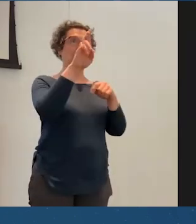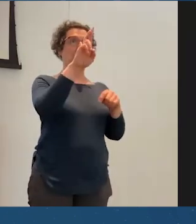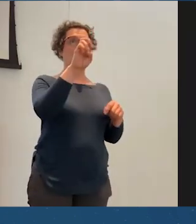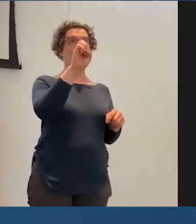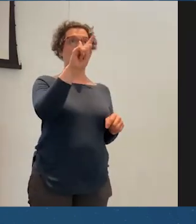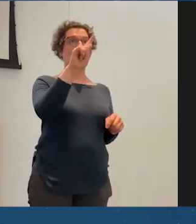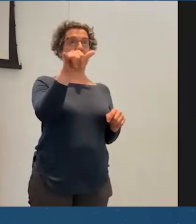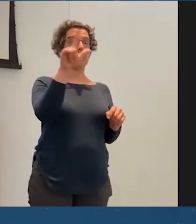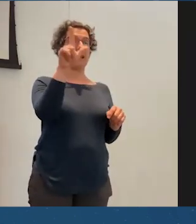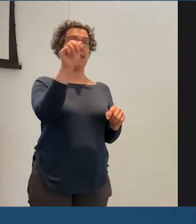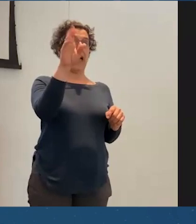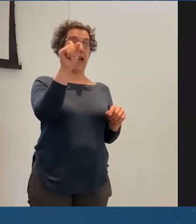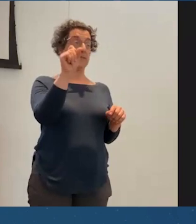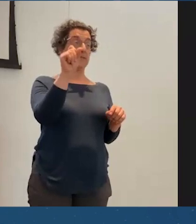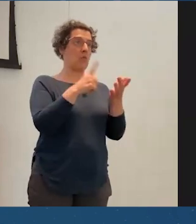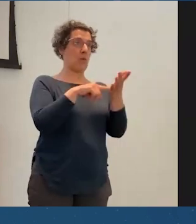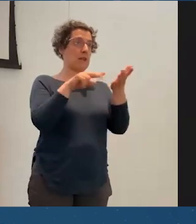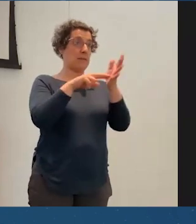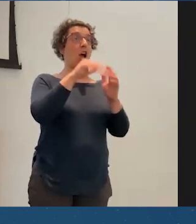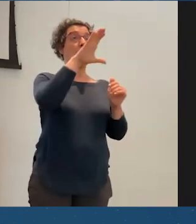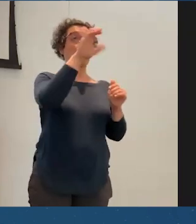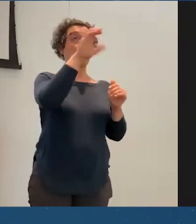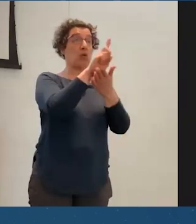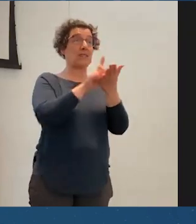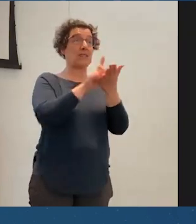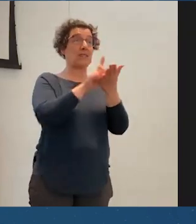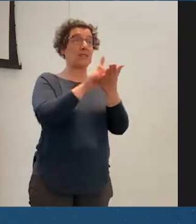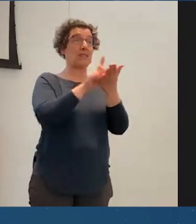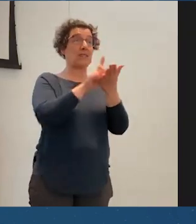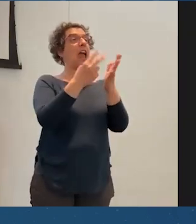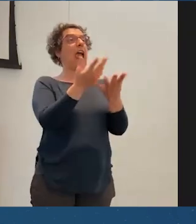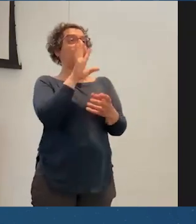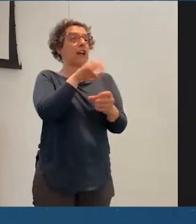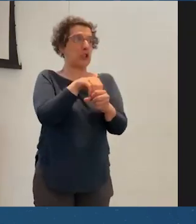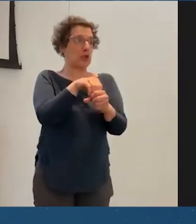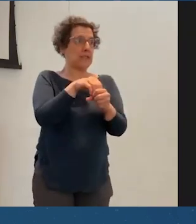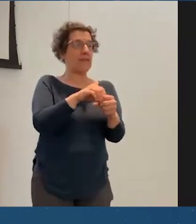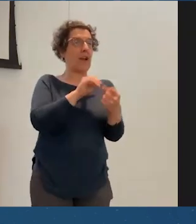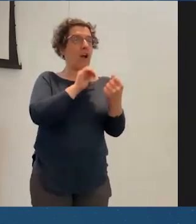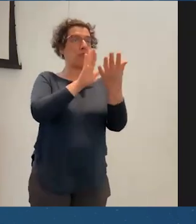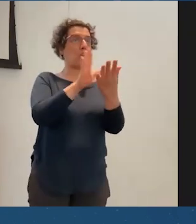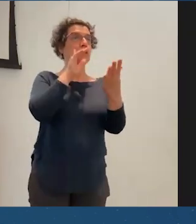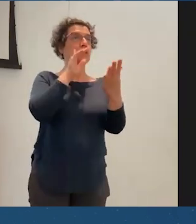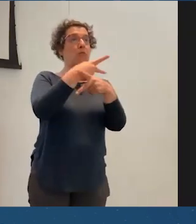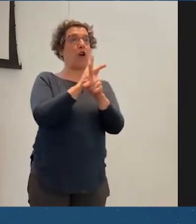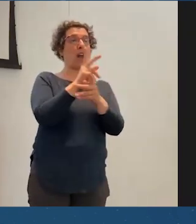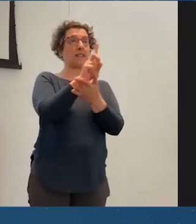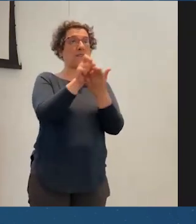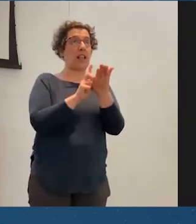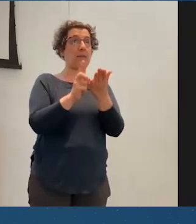for co-design is, "Co-design is an inclusive approach to product development that invites external stakeholders